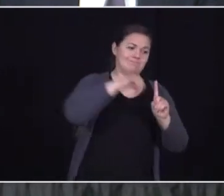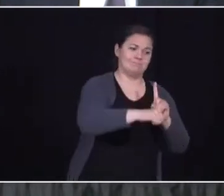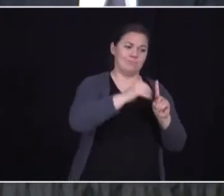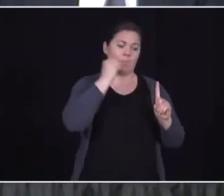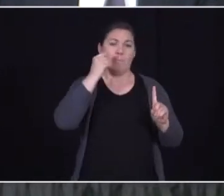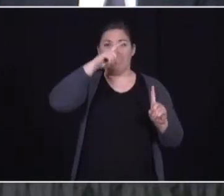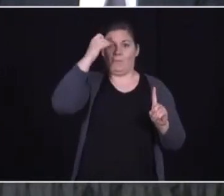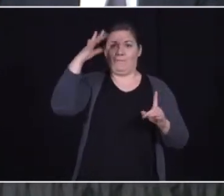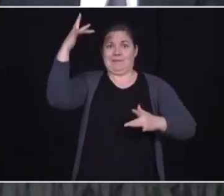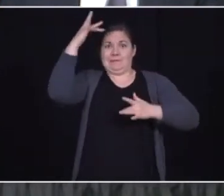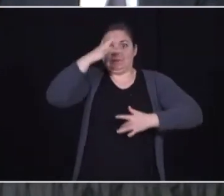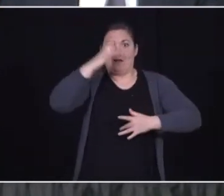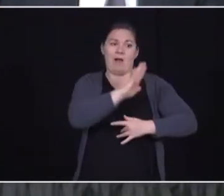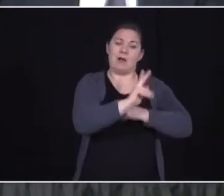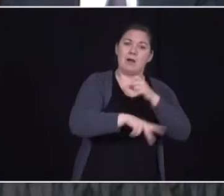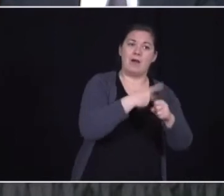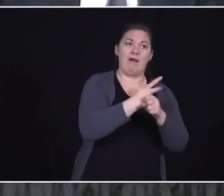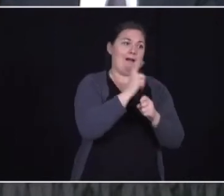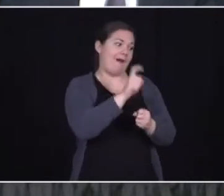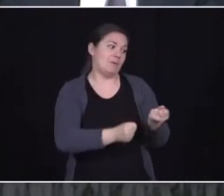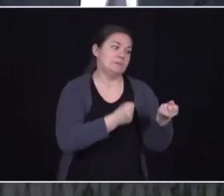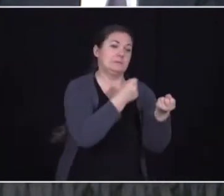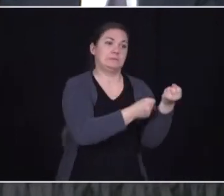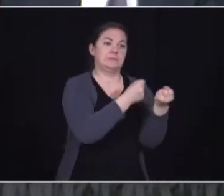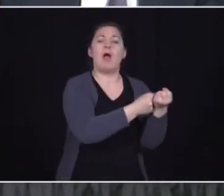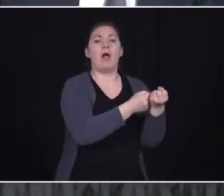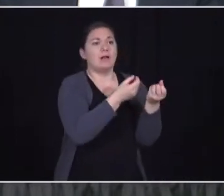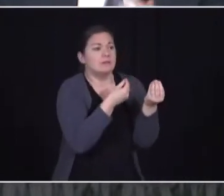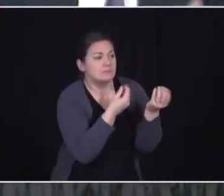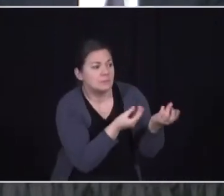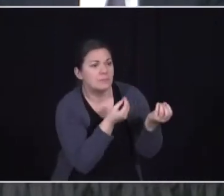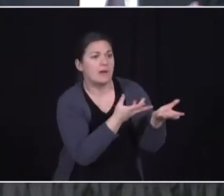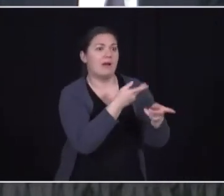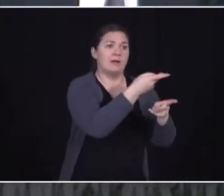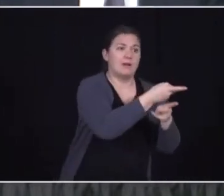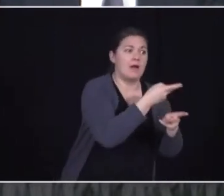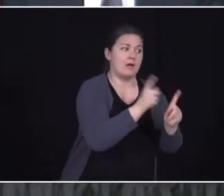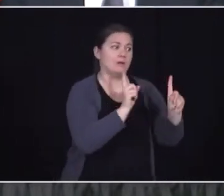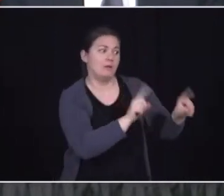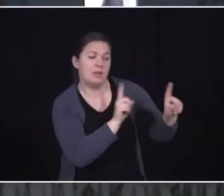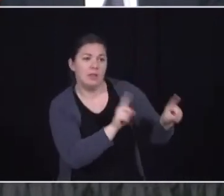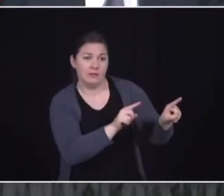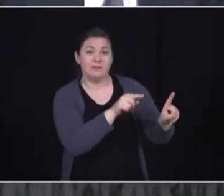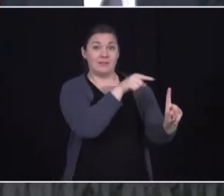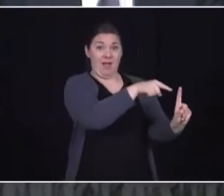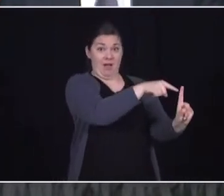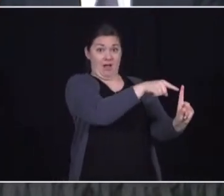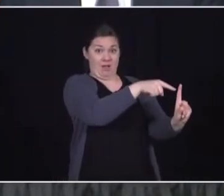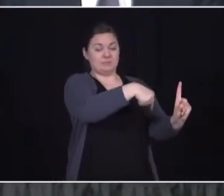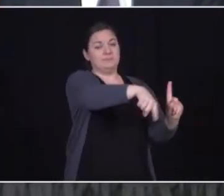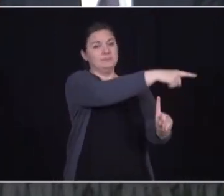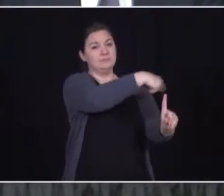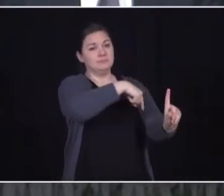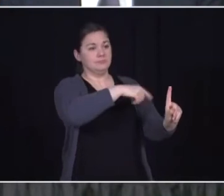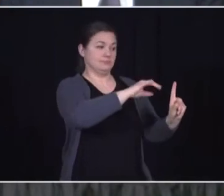healthcare on a chronic basis, so all of those each have their own sub- prioritization, subpopulations within and so we have done some